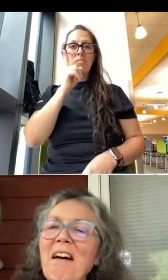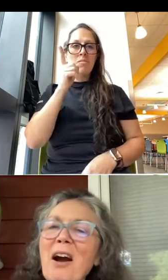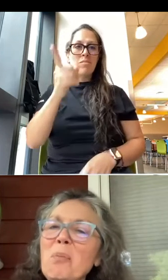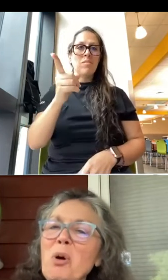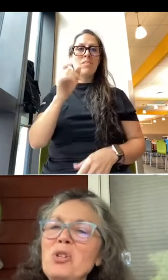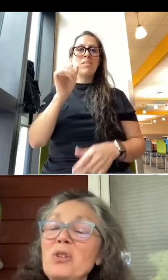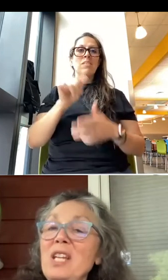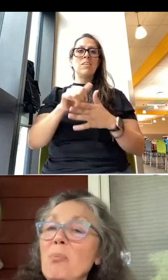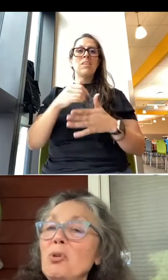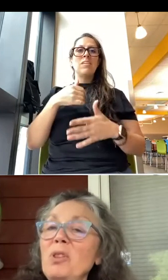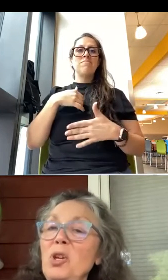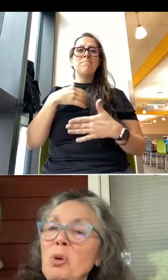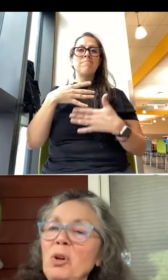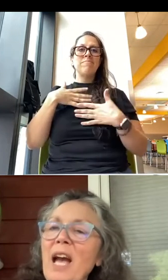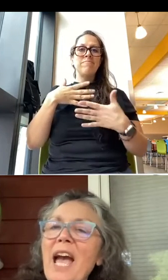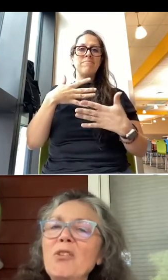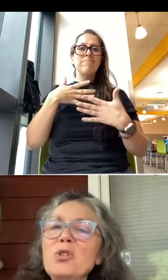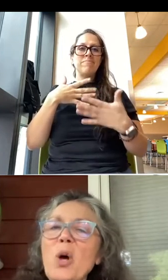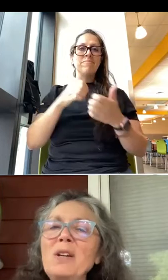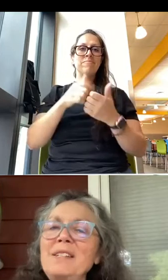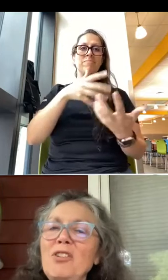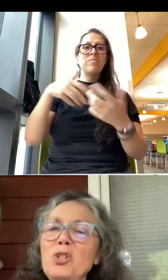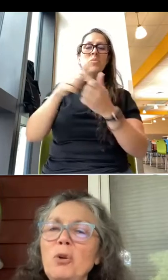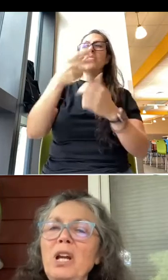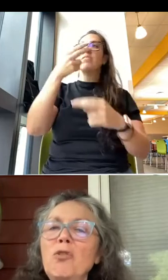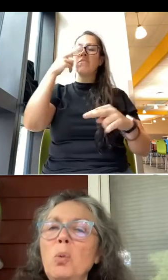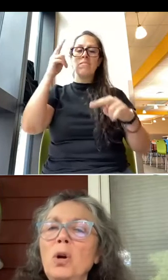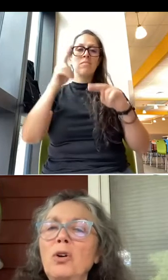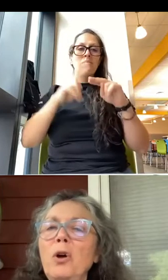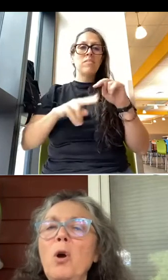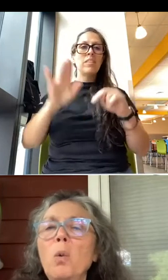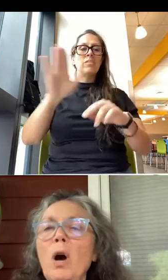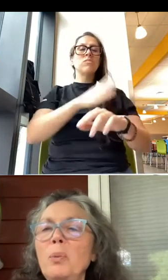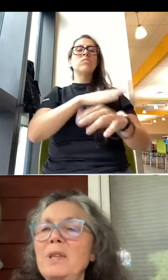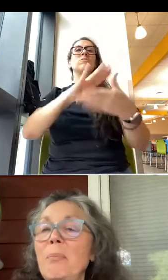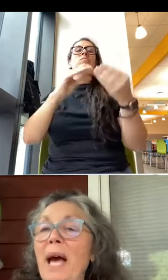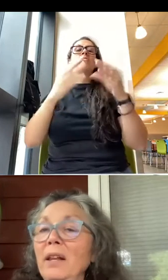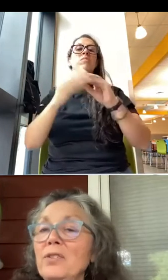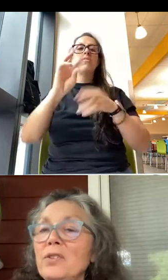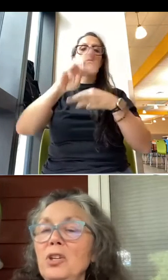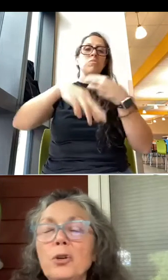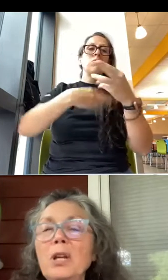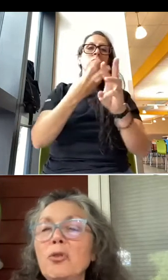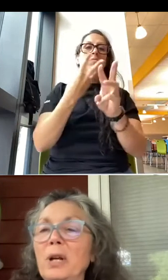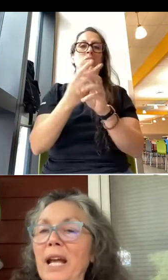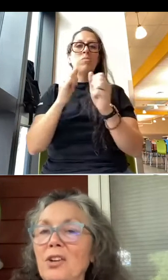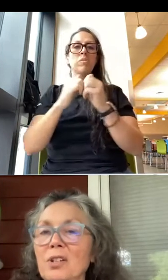Heart emotions are tempered with humor, and their songs tell the story of a world wrought with imbalance yearning for connection.